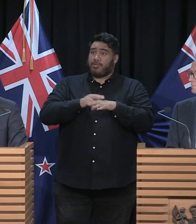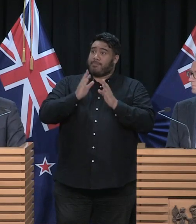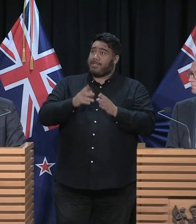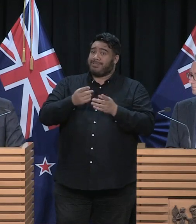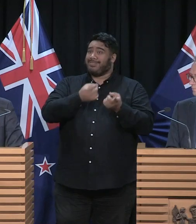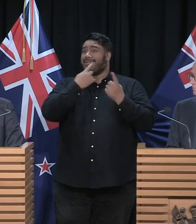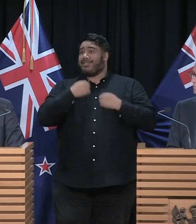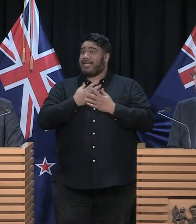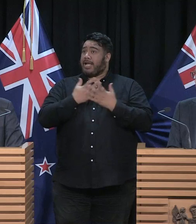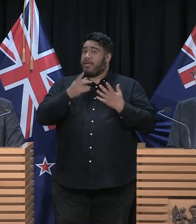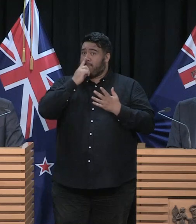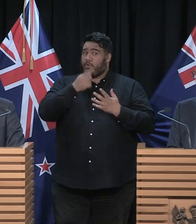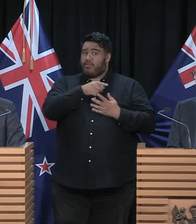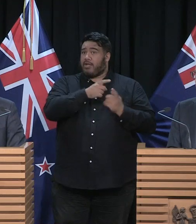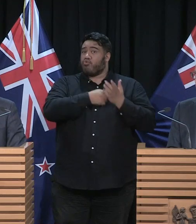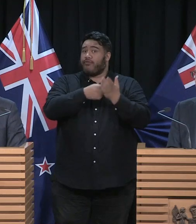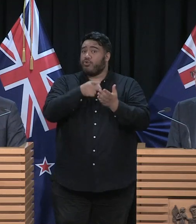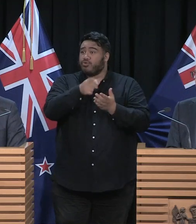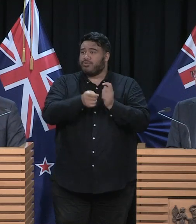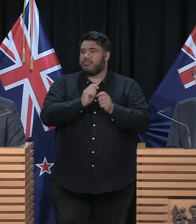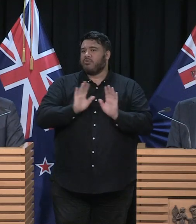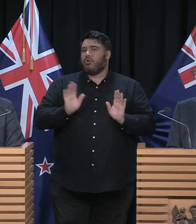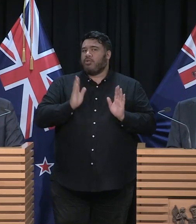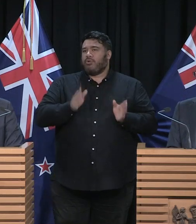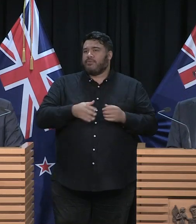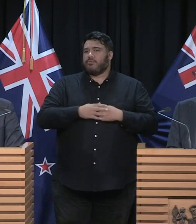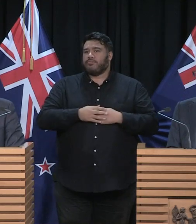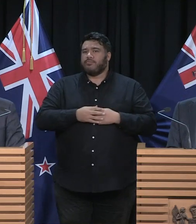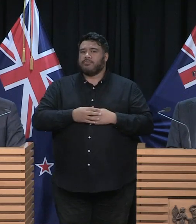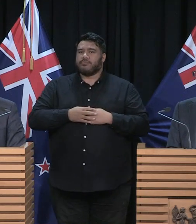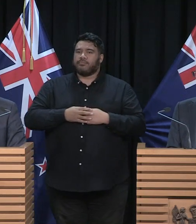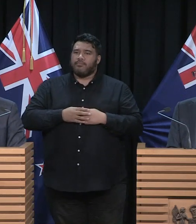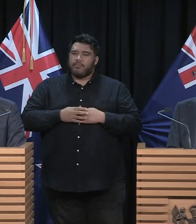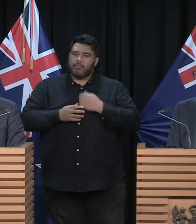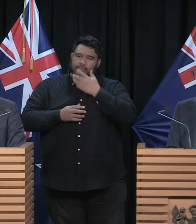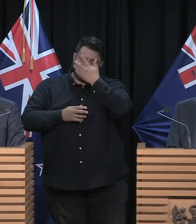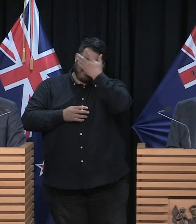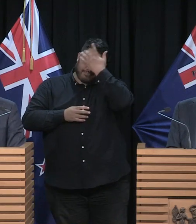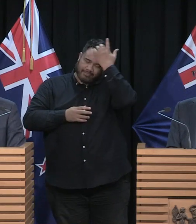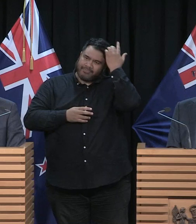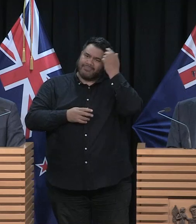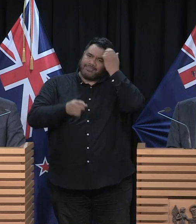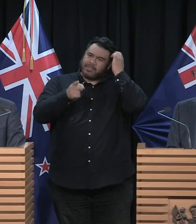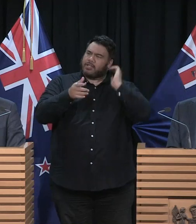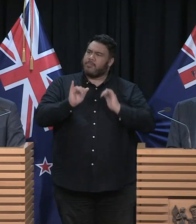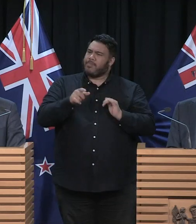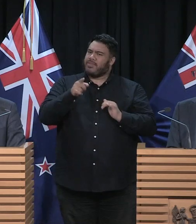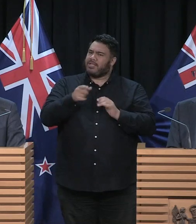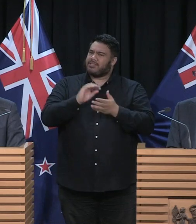record the number that are being - we don't - GPs are not required to report the number that they offer that are